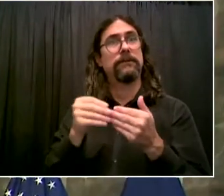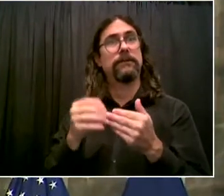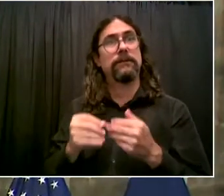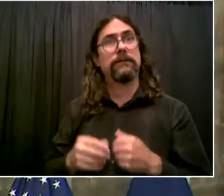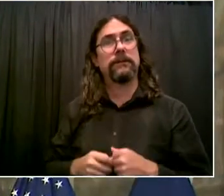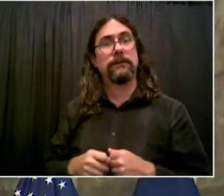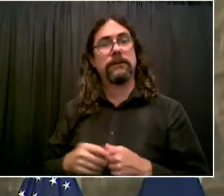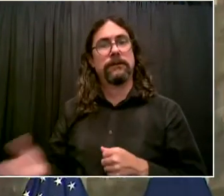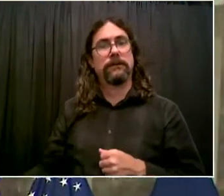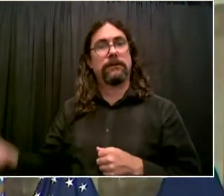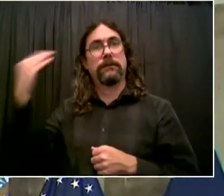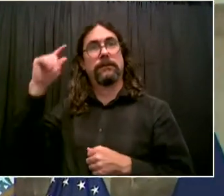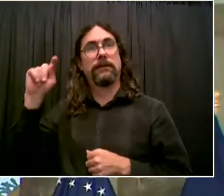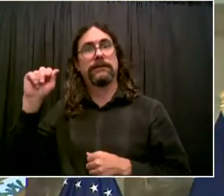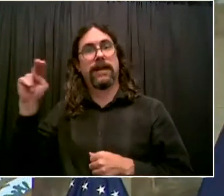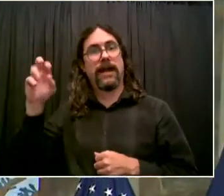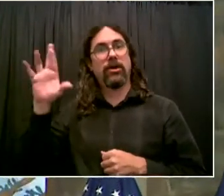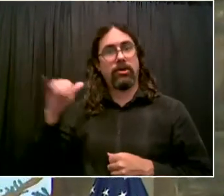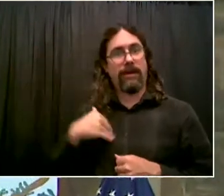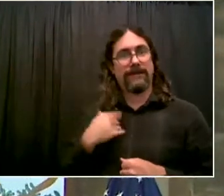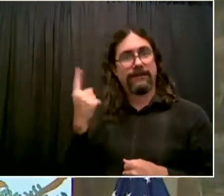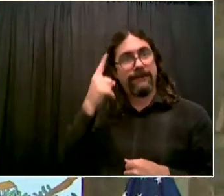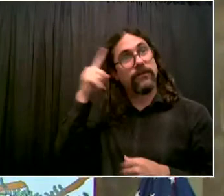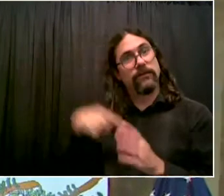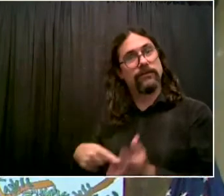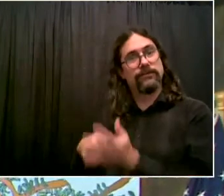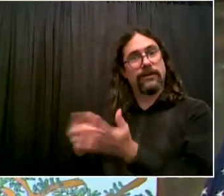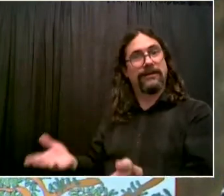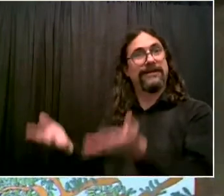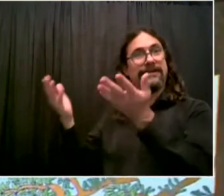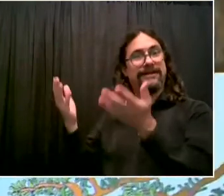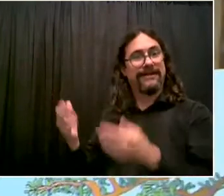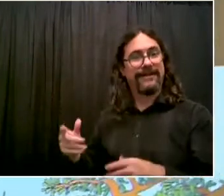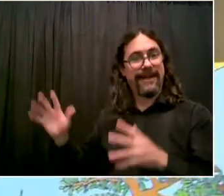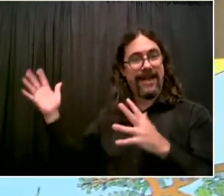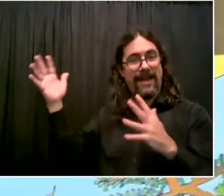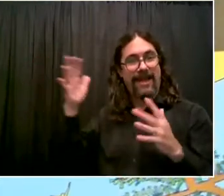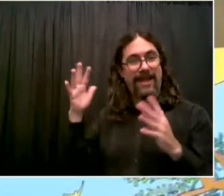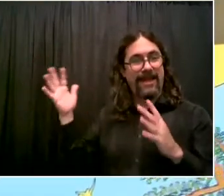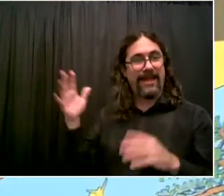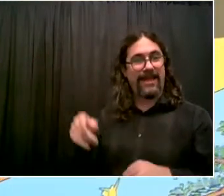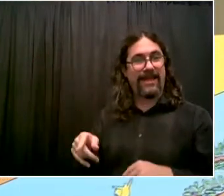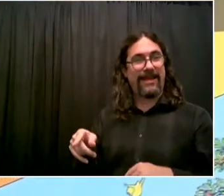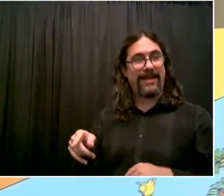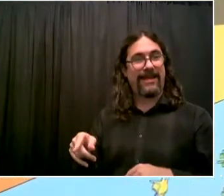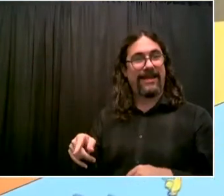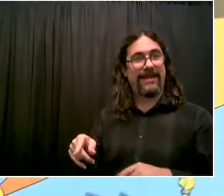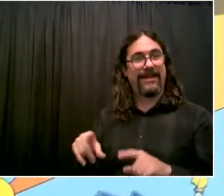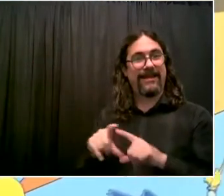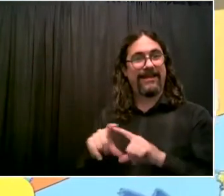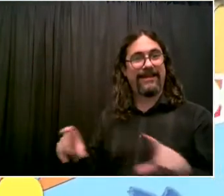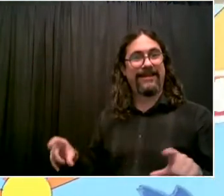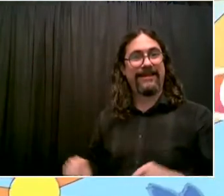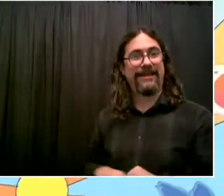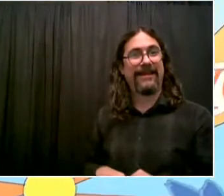GETS JUSTICE OF OVER 27,000. TANNERY REYES,